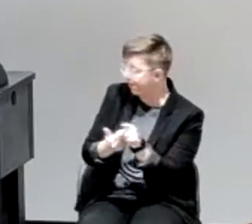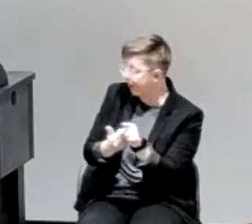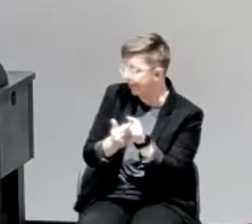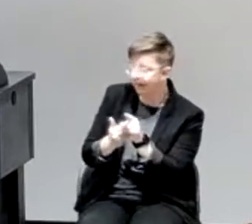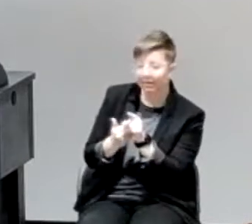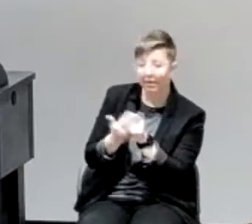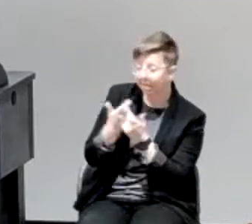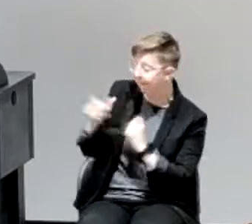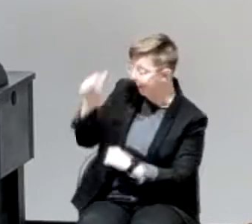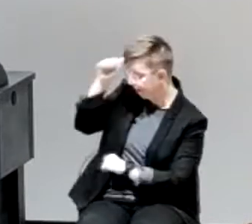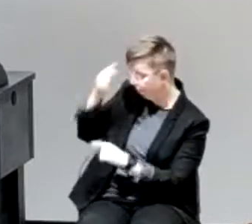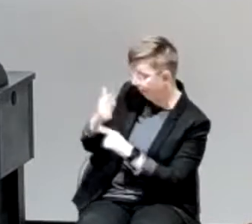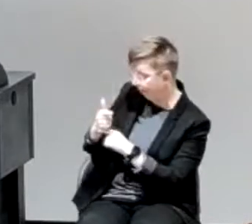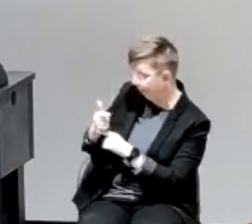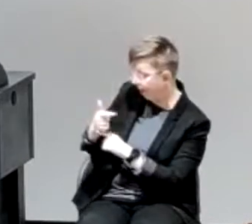biology but it's commitment.